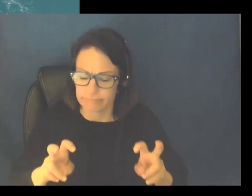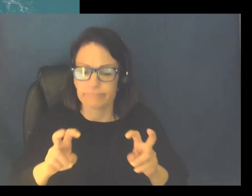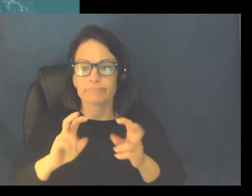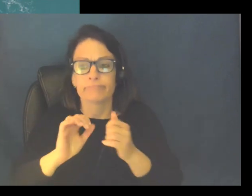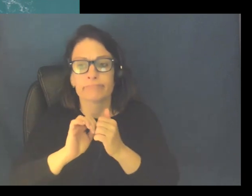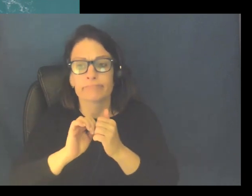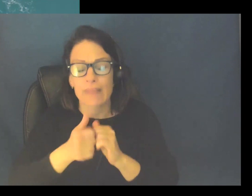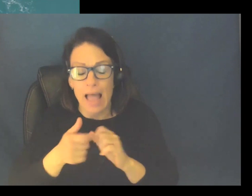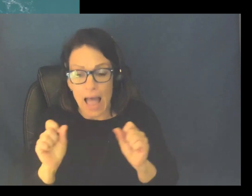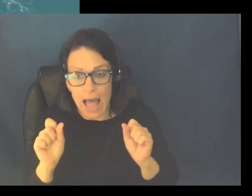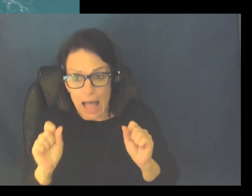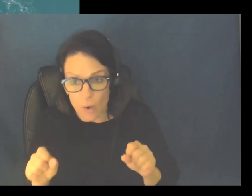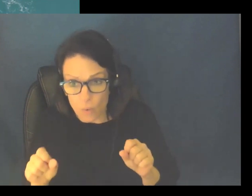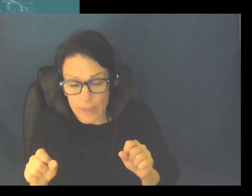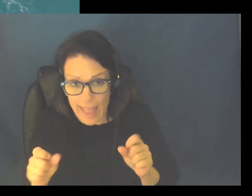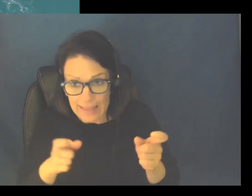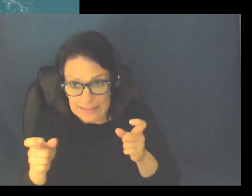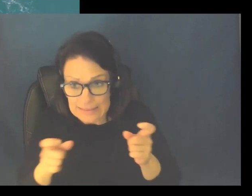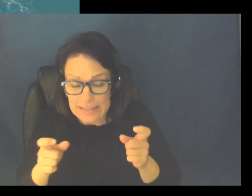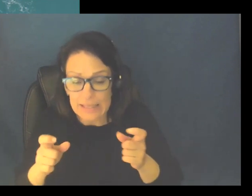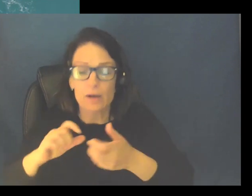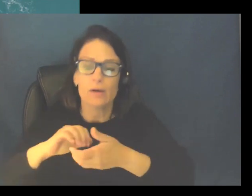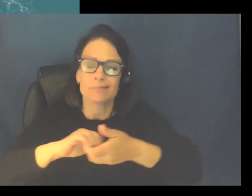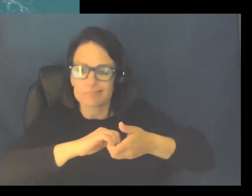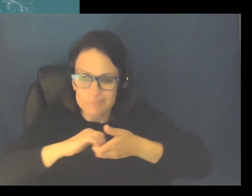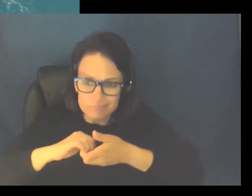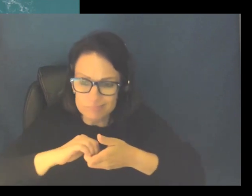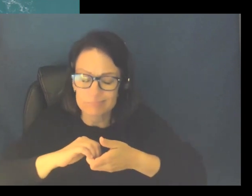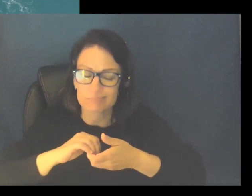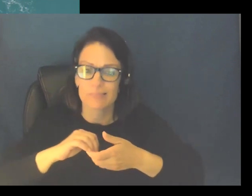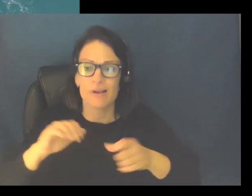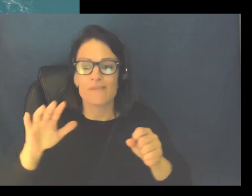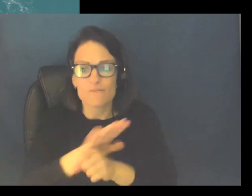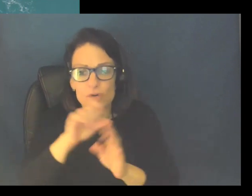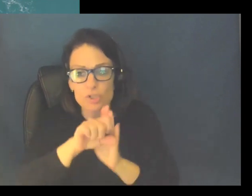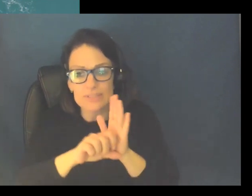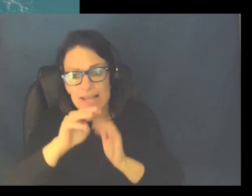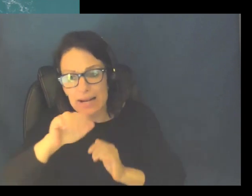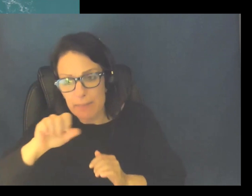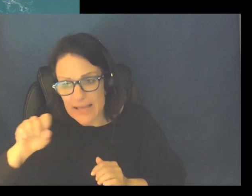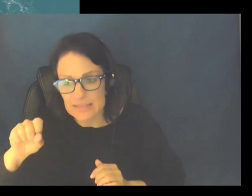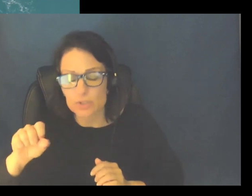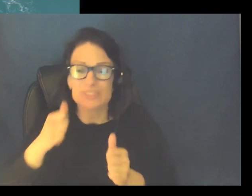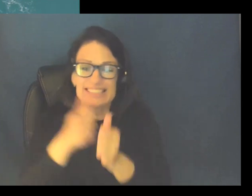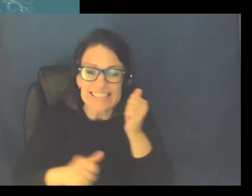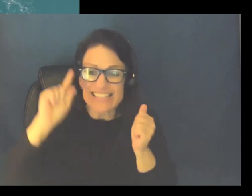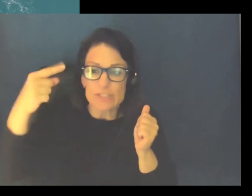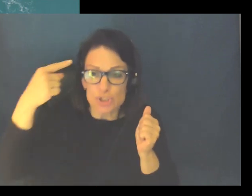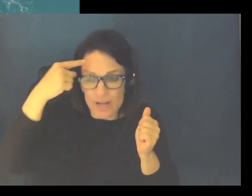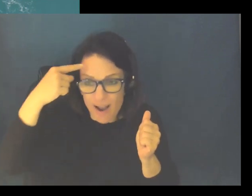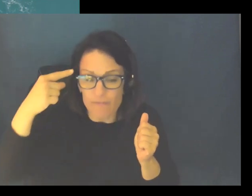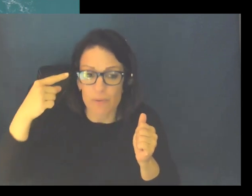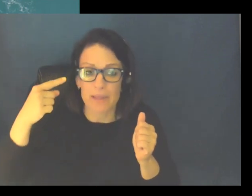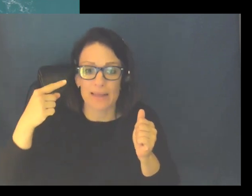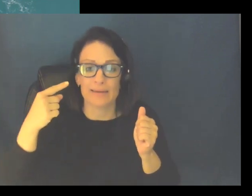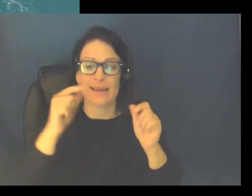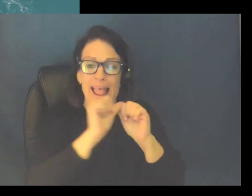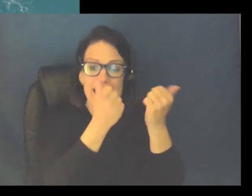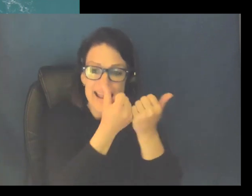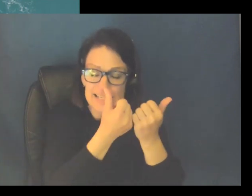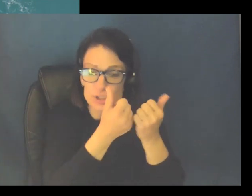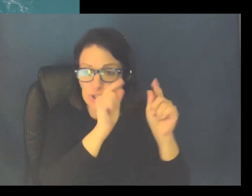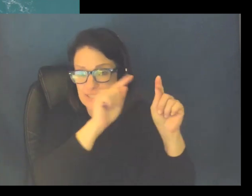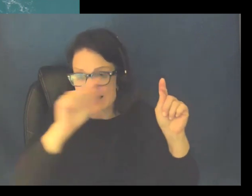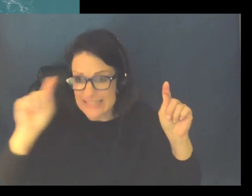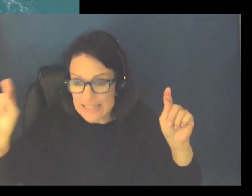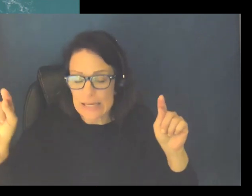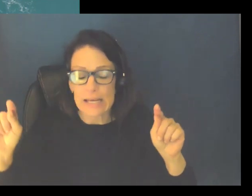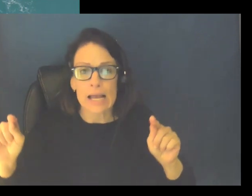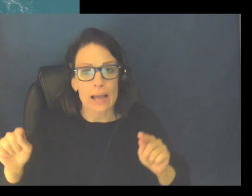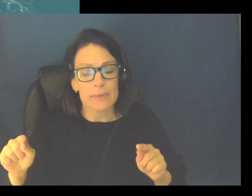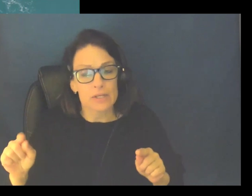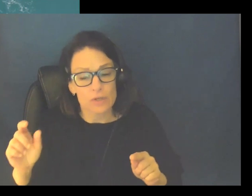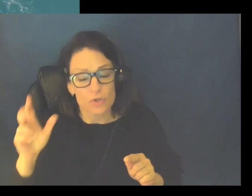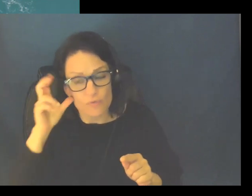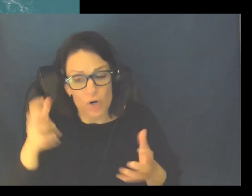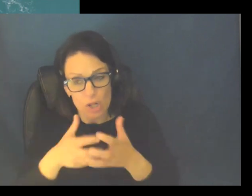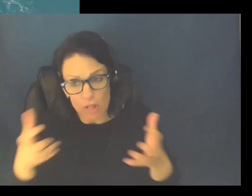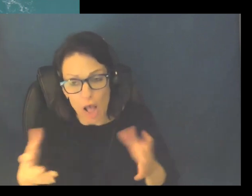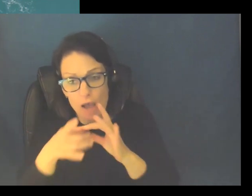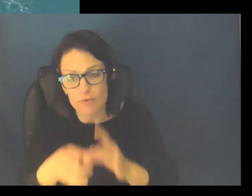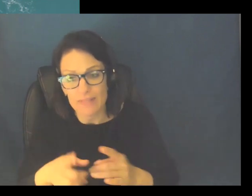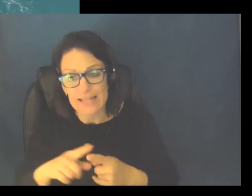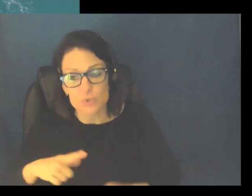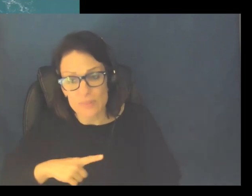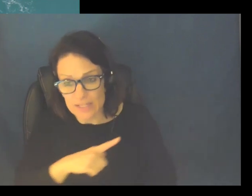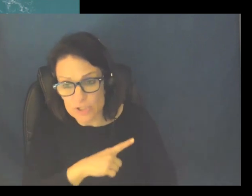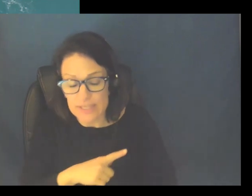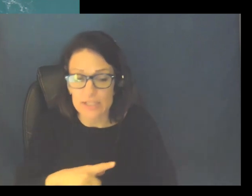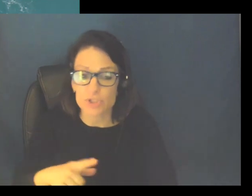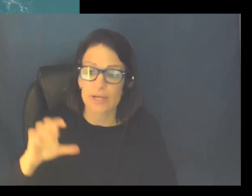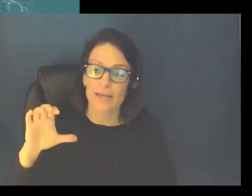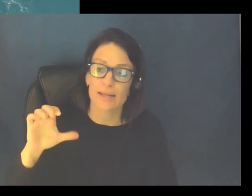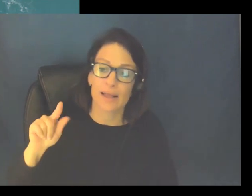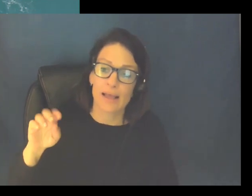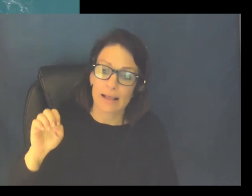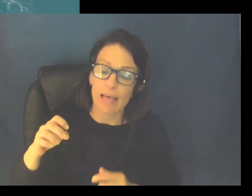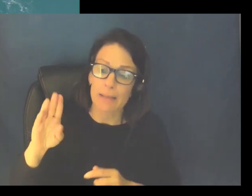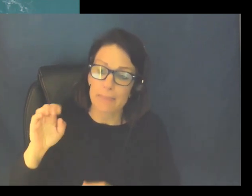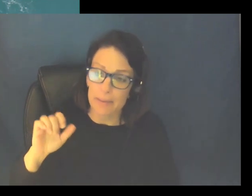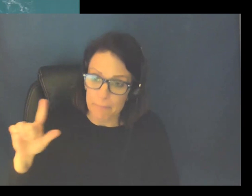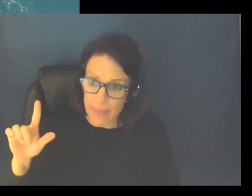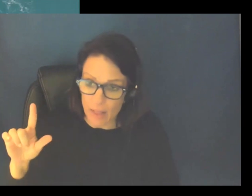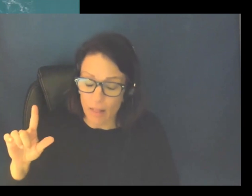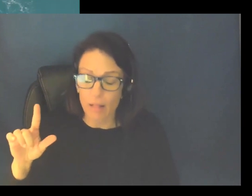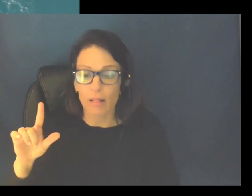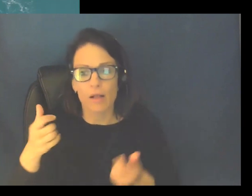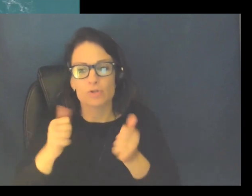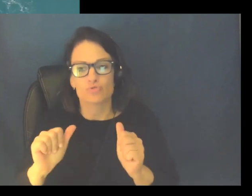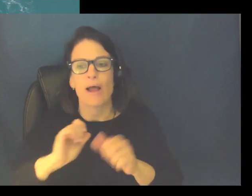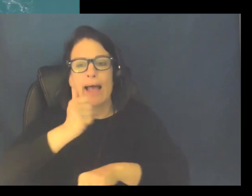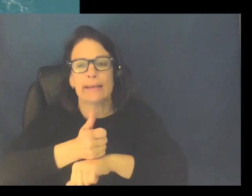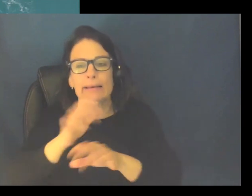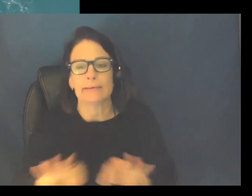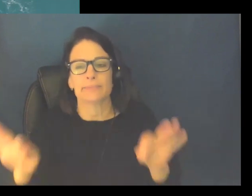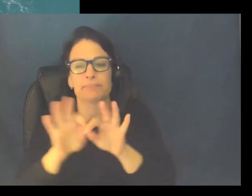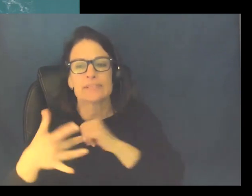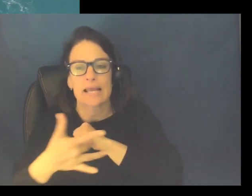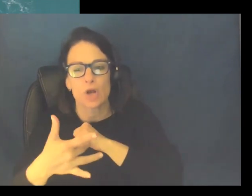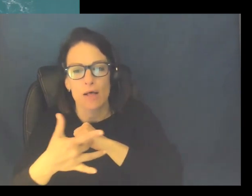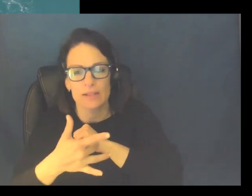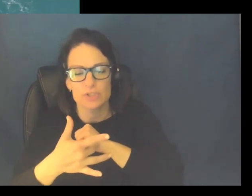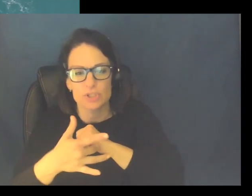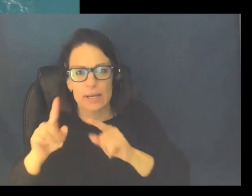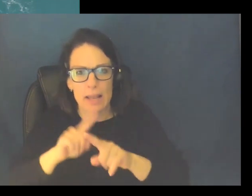As we know from New York State and California, these battery systems, nicknamed BESS, B-E-S-S, are exploding frequently. They are catching on fire. They can't be put out. They can only be controlled. They can burn for weeks and weeks. And to place something like this in the middle of Wendell forest and the Audubon it is complete insanity.